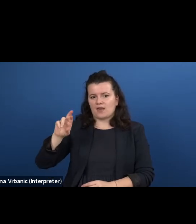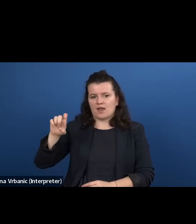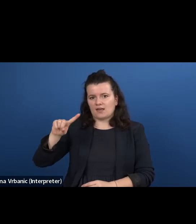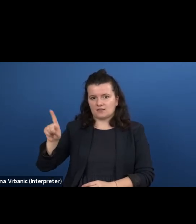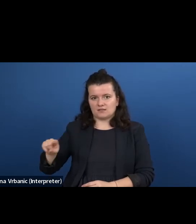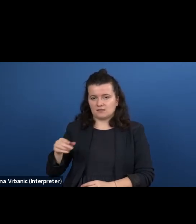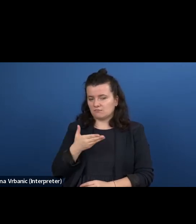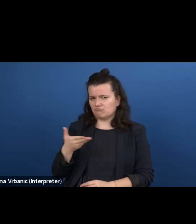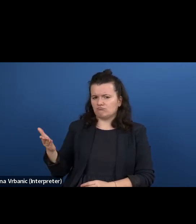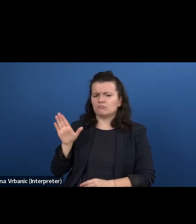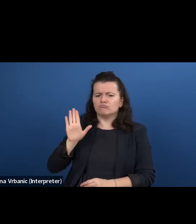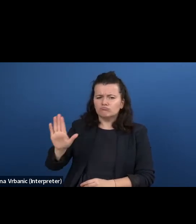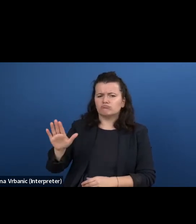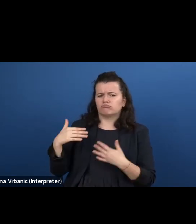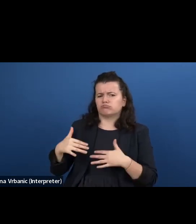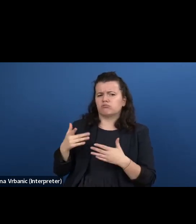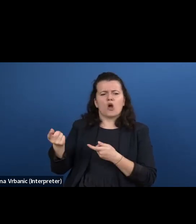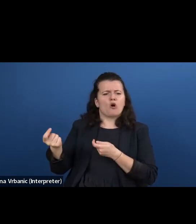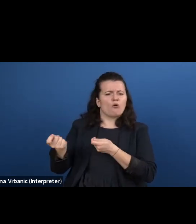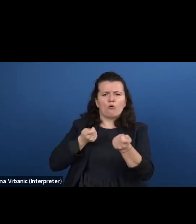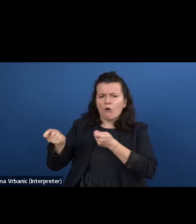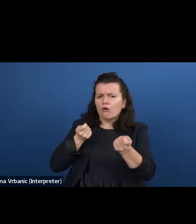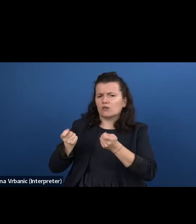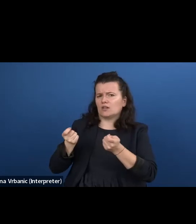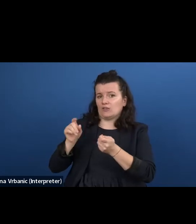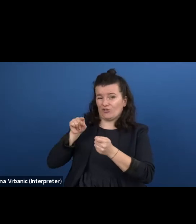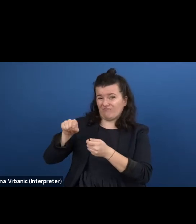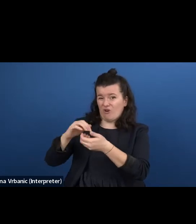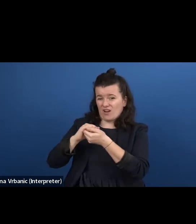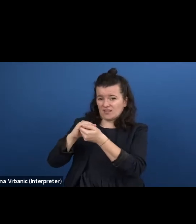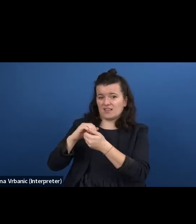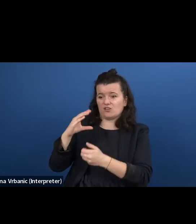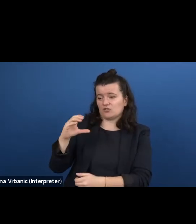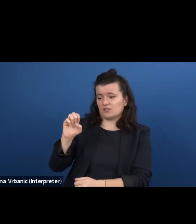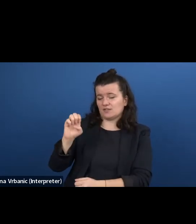She'll explain how this topic is part of the work of the foundation.